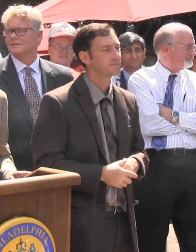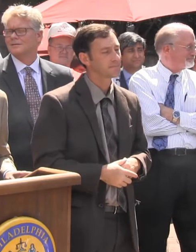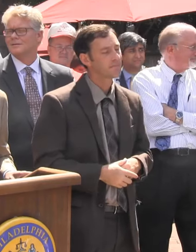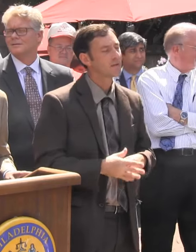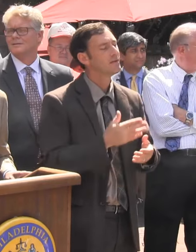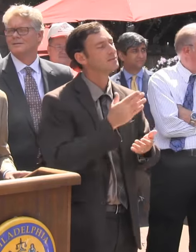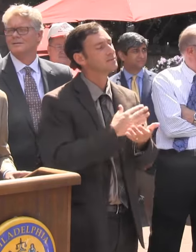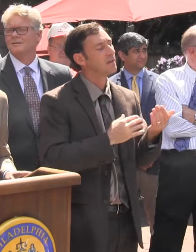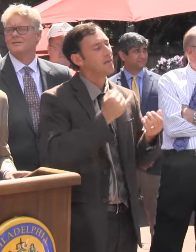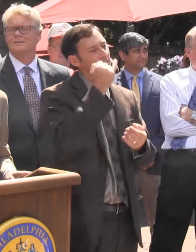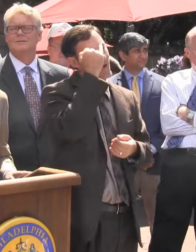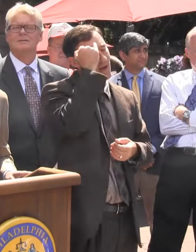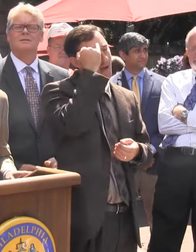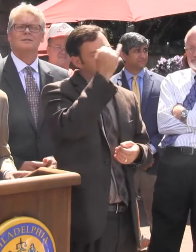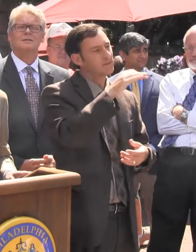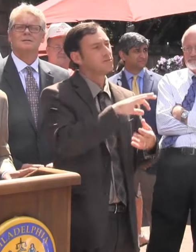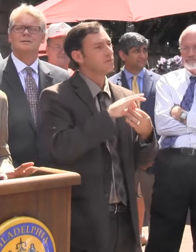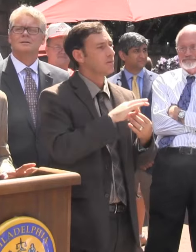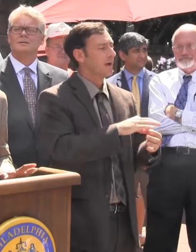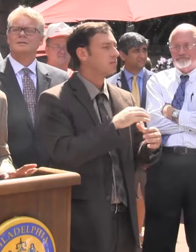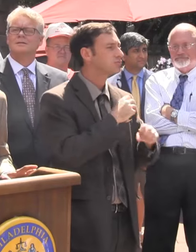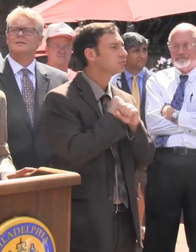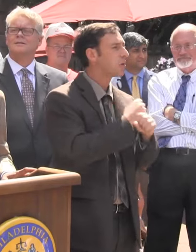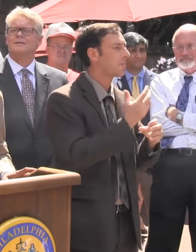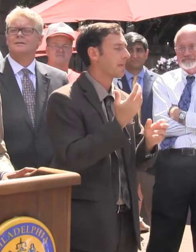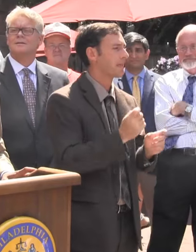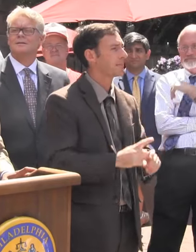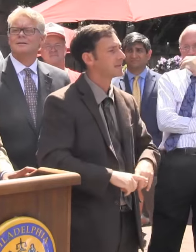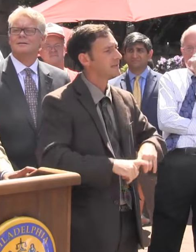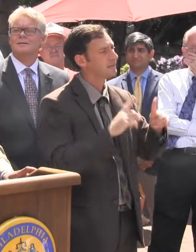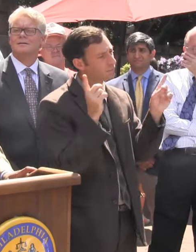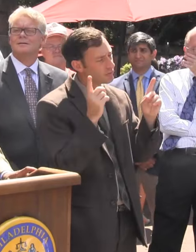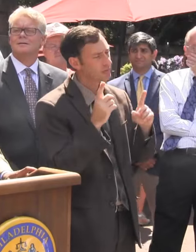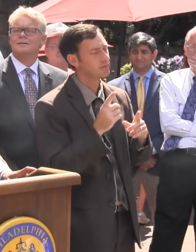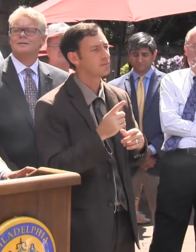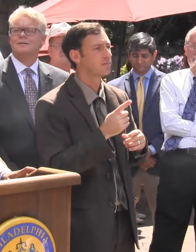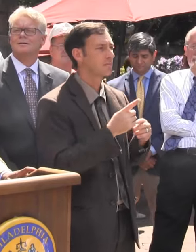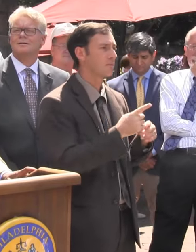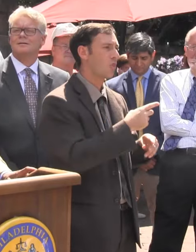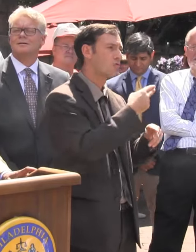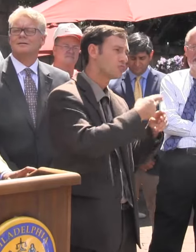some of their ideas about security maybe slightly different between Rome and the United States